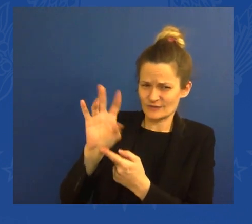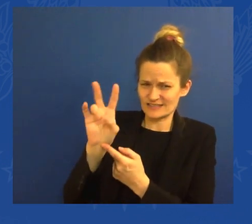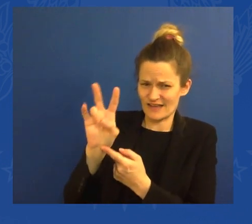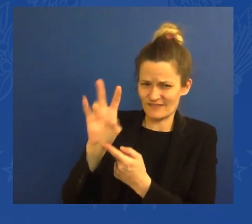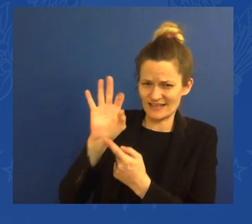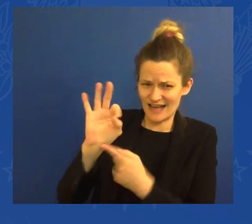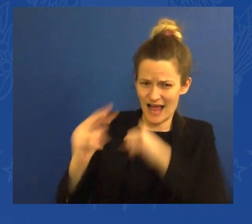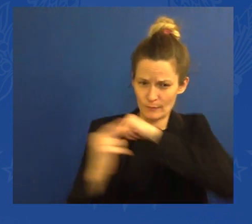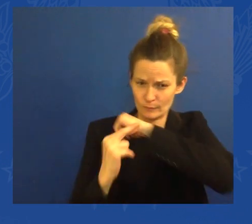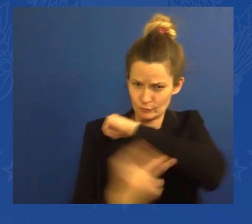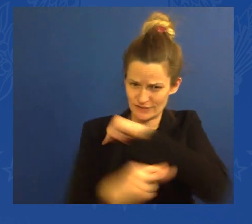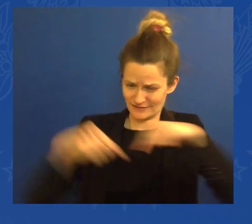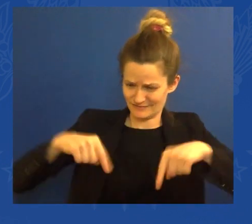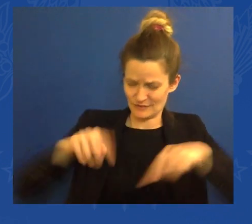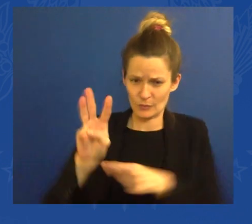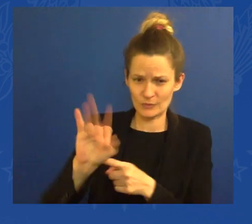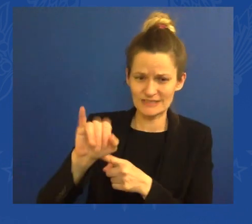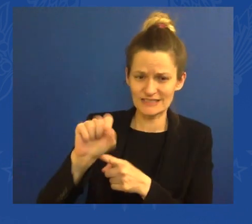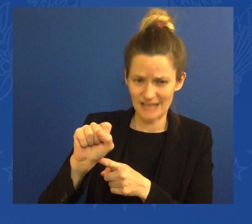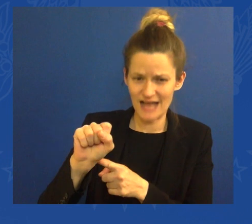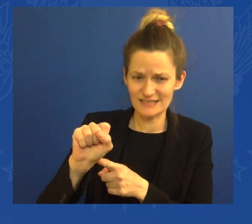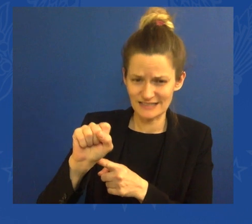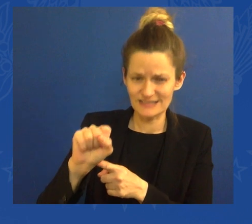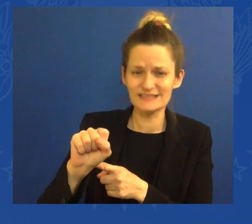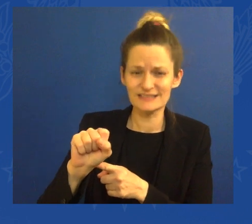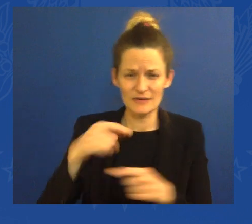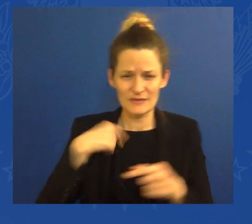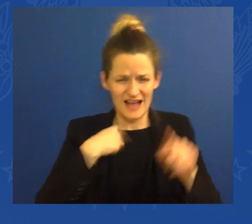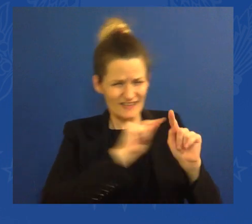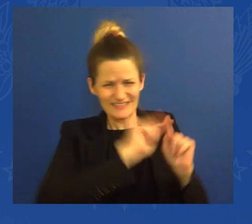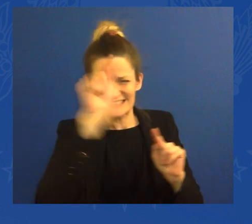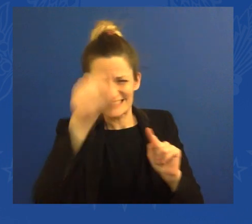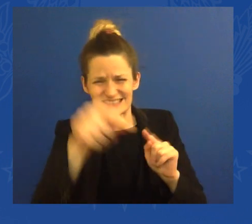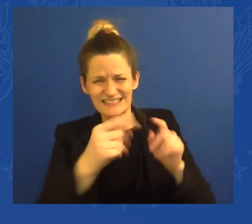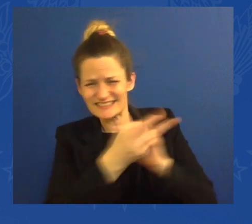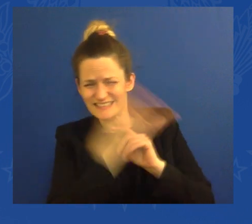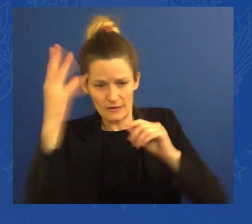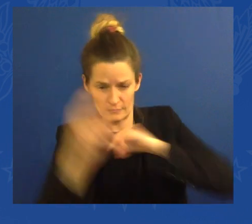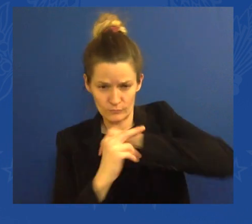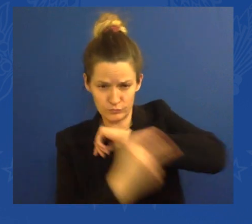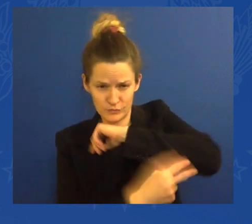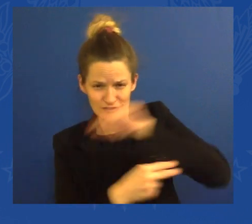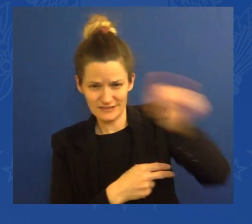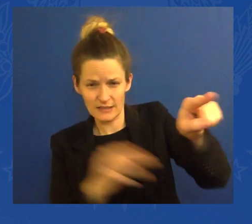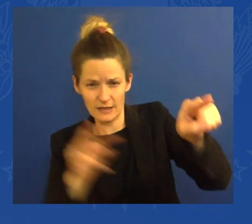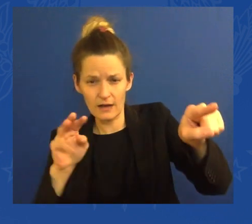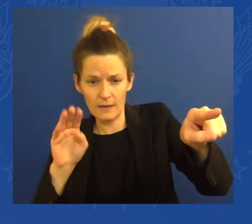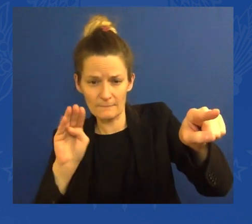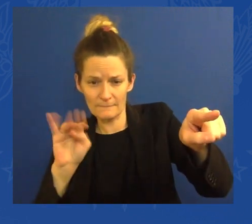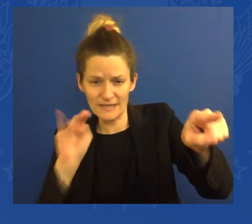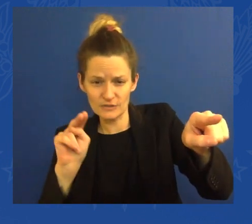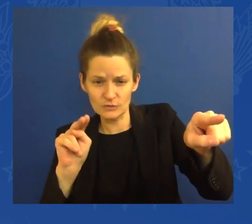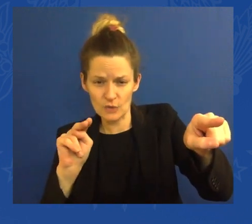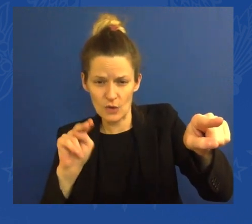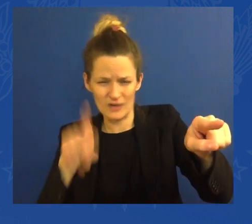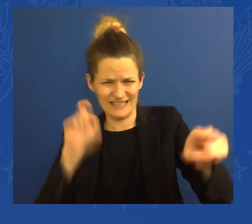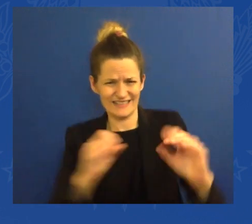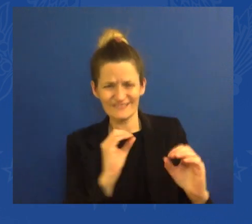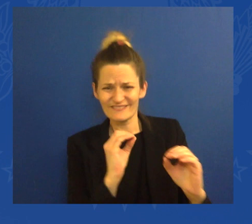between your two states that need repair. And now, after years of talking about infrastructure, we're finally getting it done. Finally.